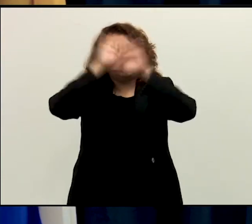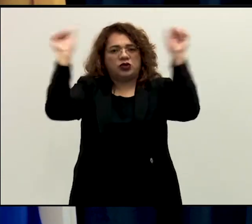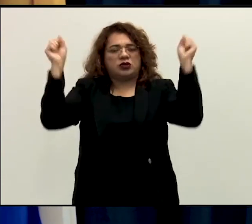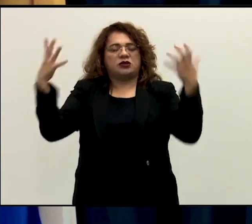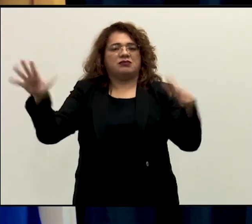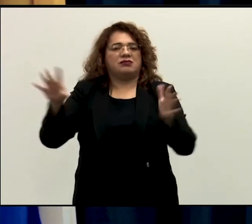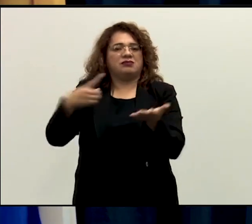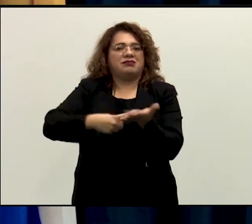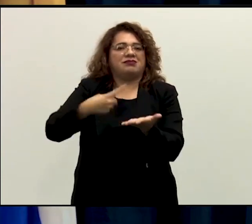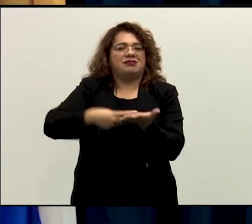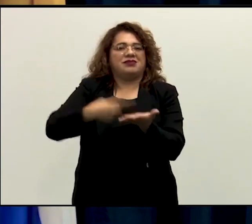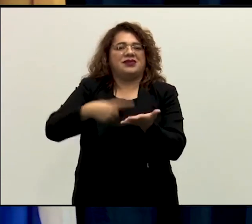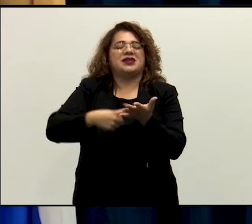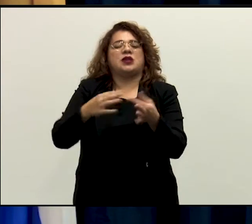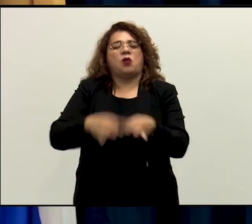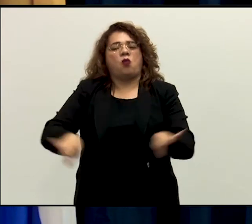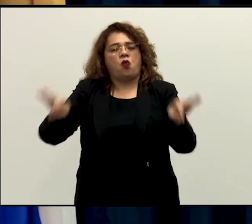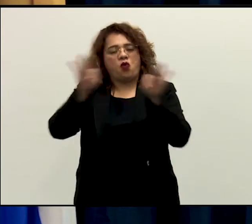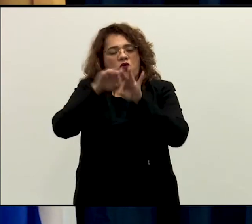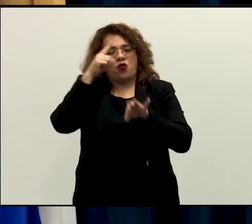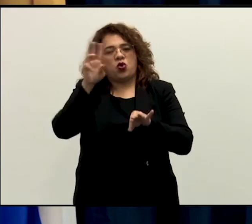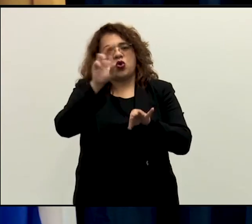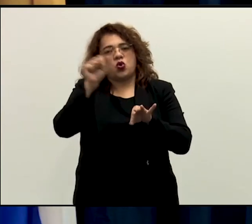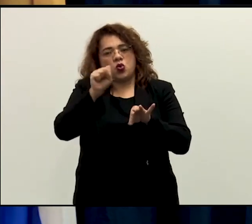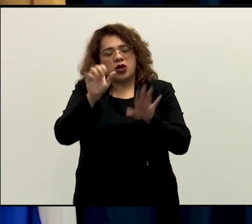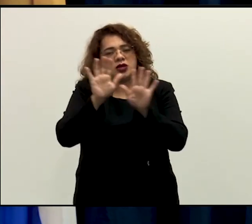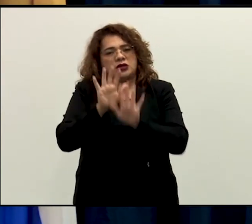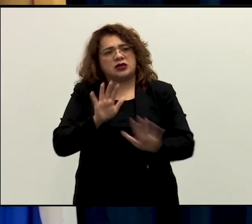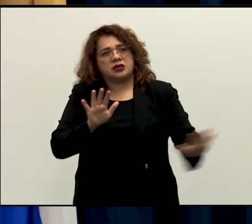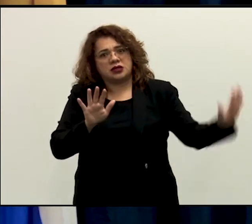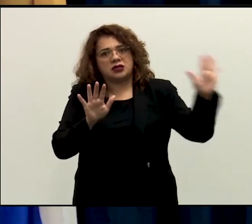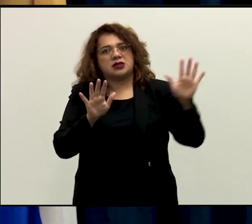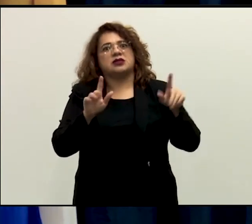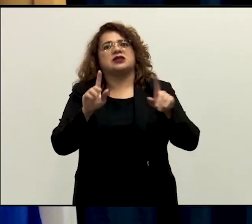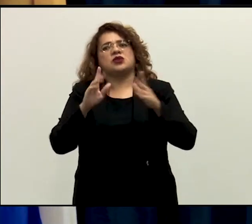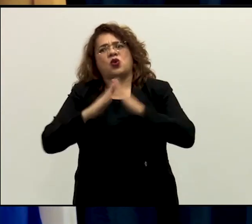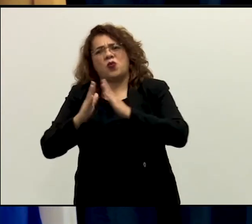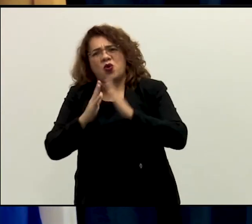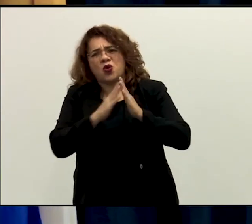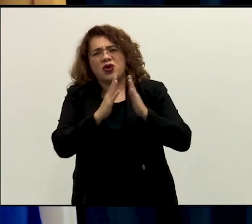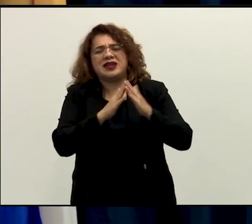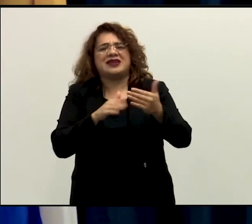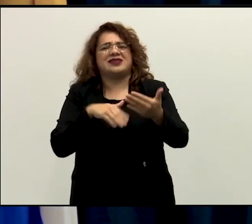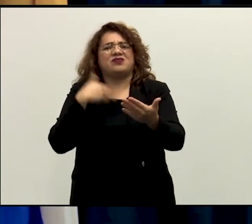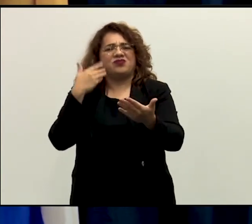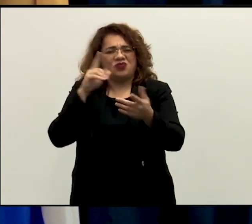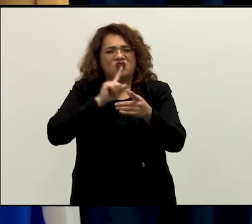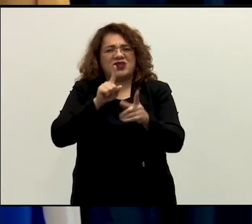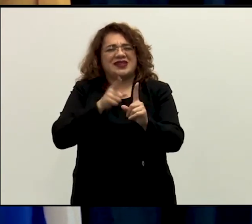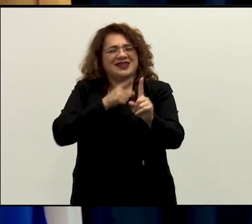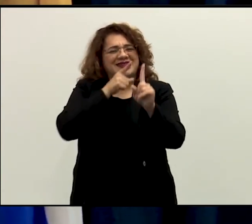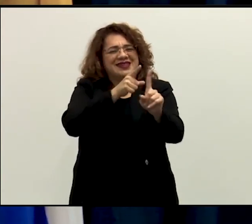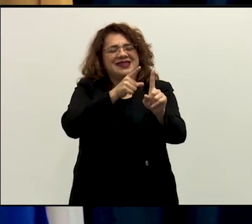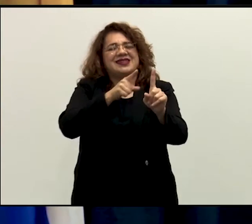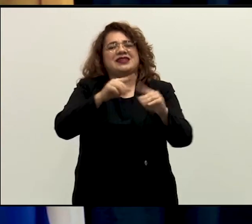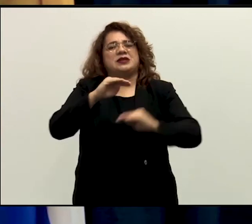for the country and communities to get to 70 percent and so that's right now, where we're, where we're headed.